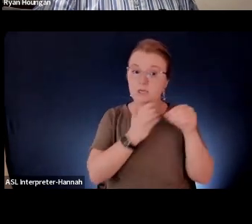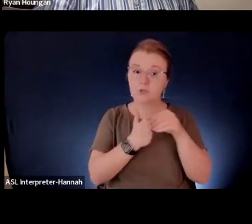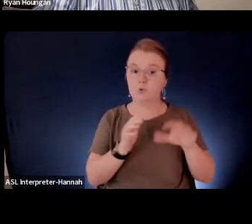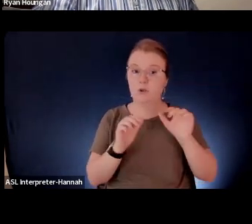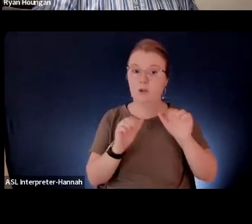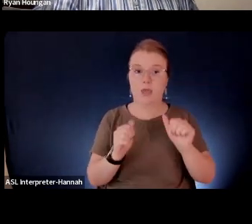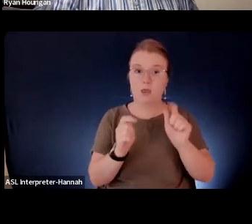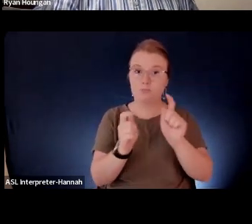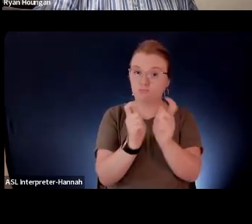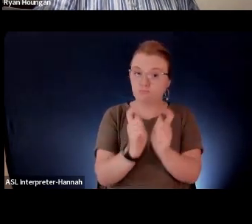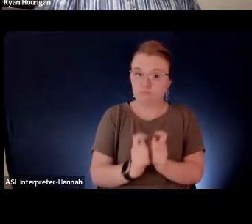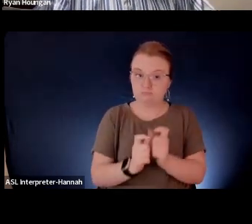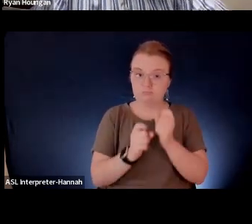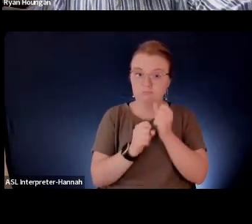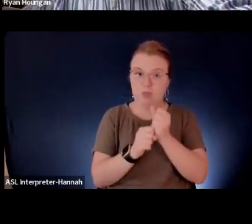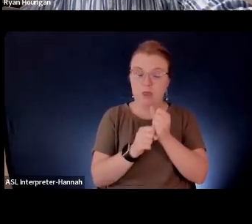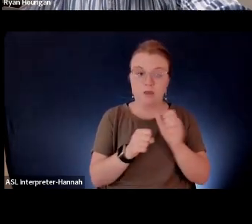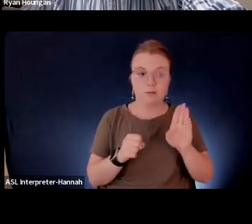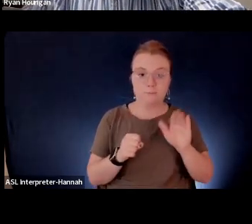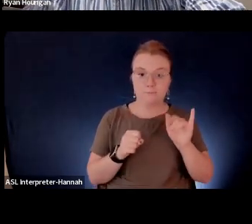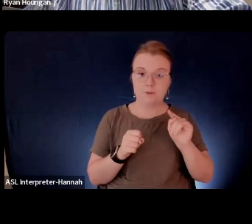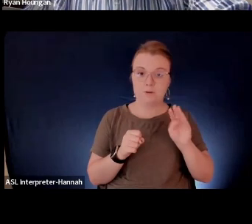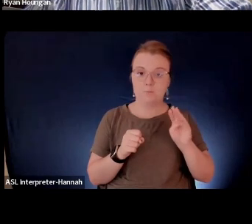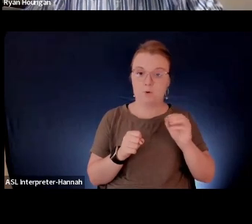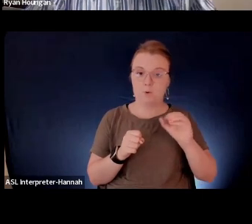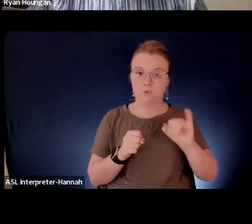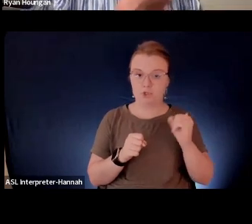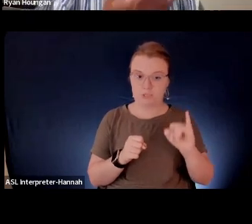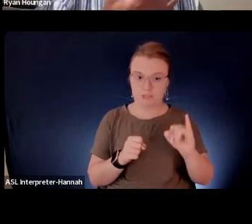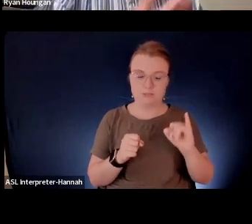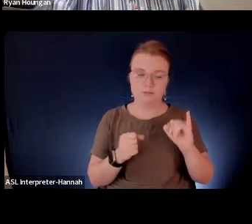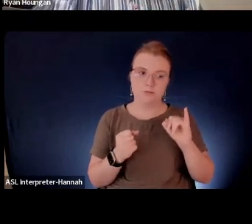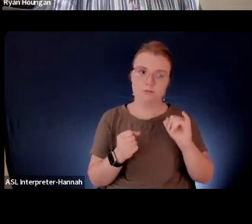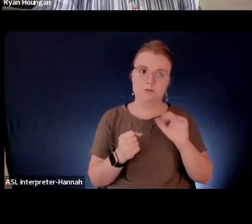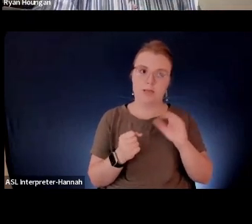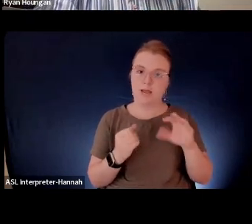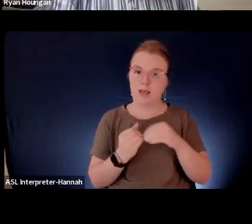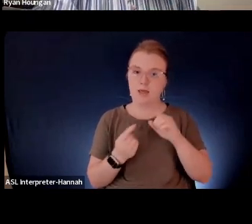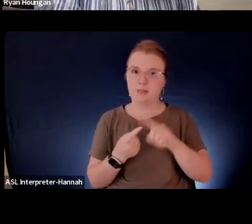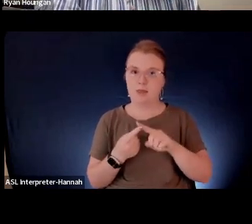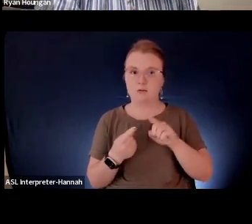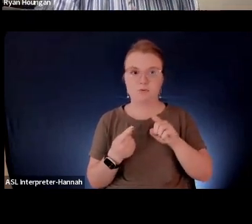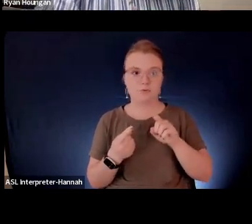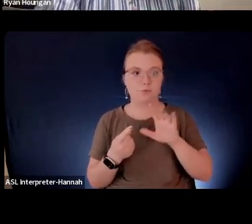and put those in their own technologically. And whether it be their phone or their tablet